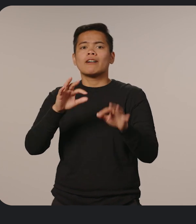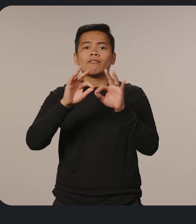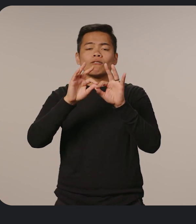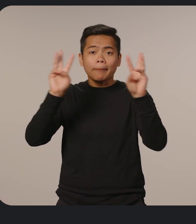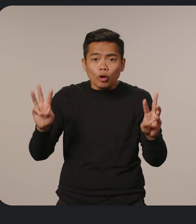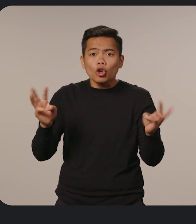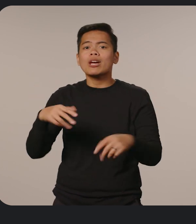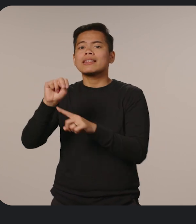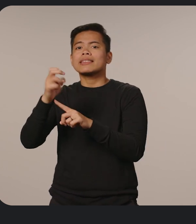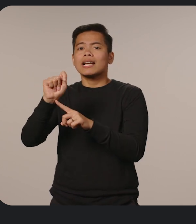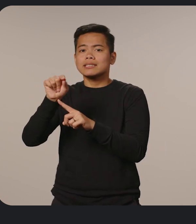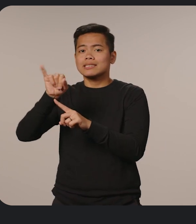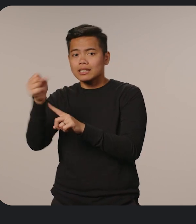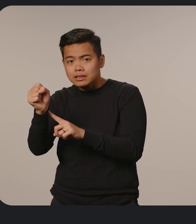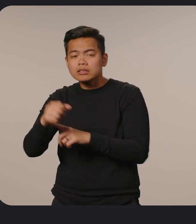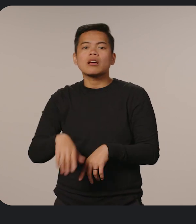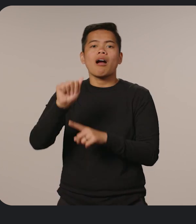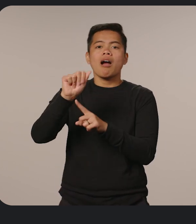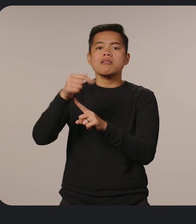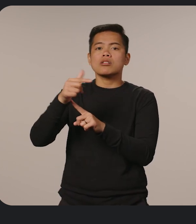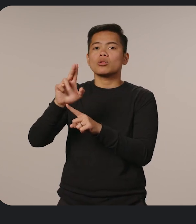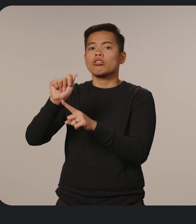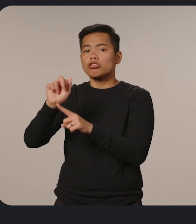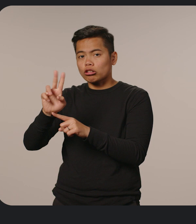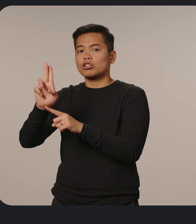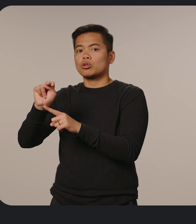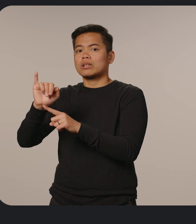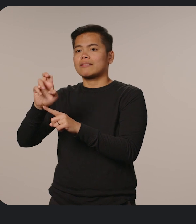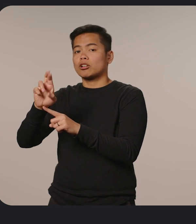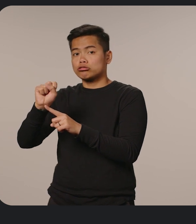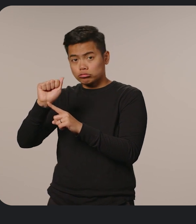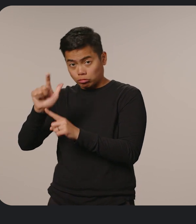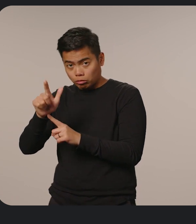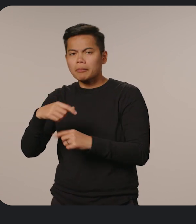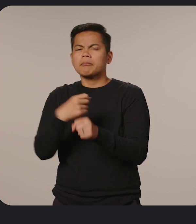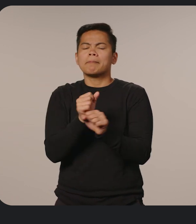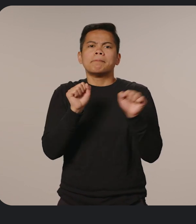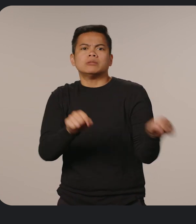nexjs and angular Universal this made it possible for you to